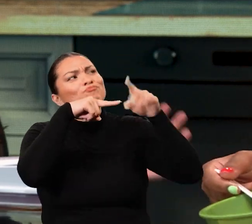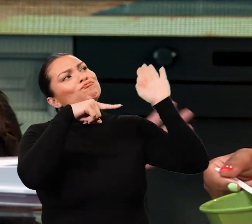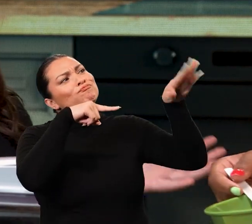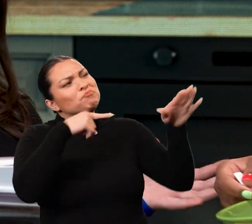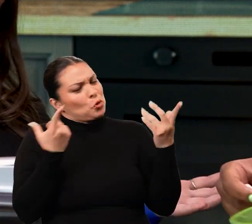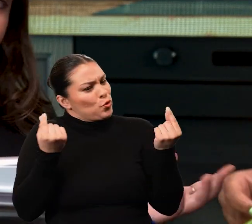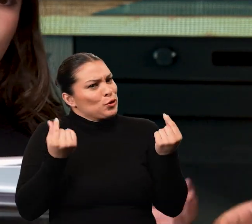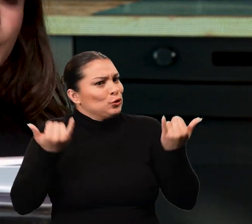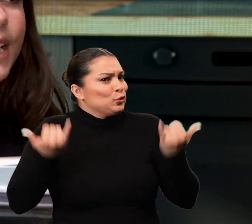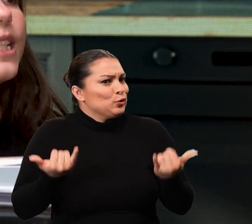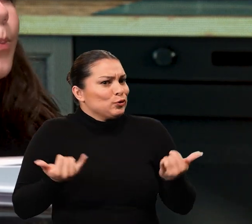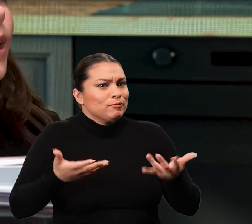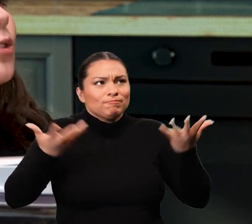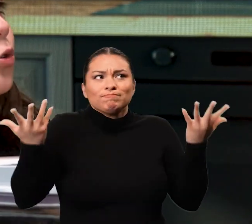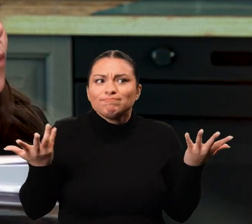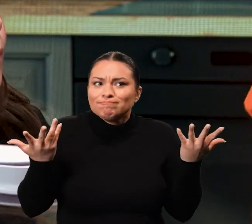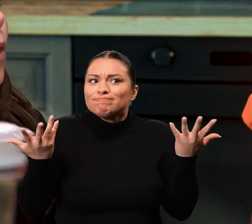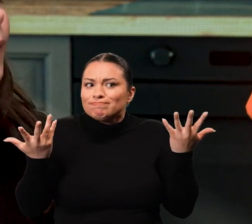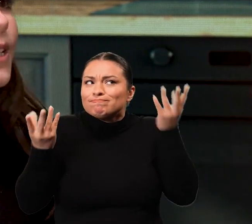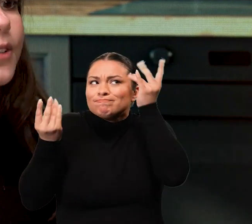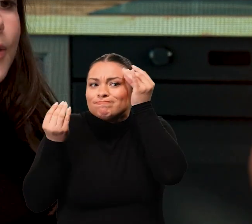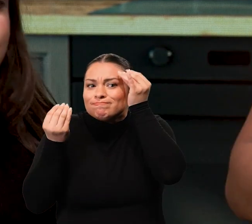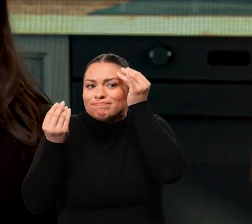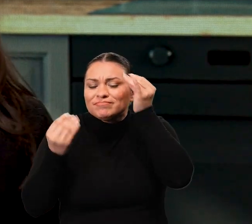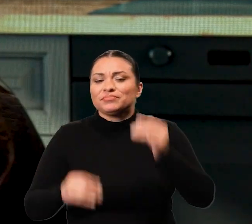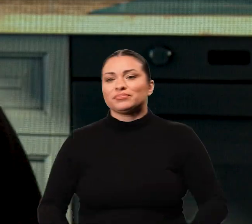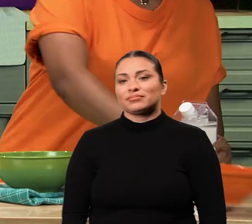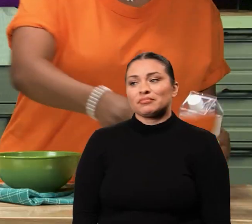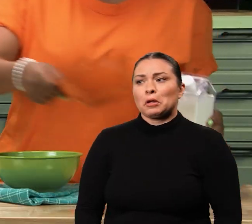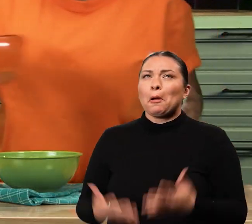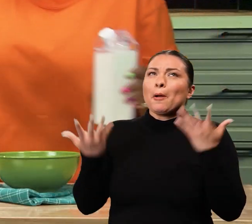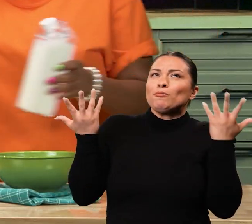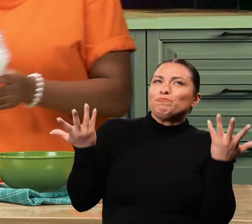All right, you've convinced me. We need to brainstorm what we're going to do today.